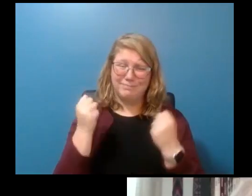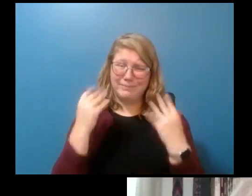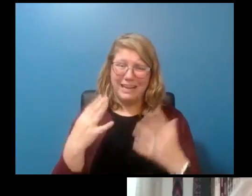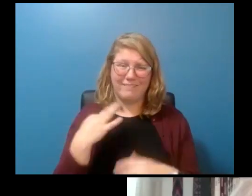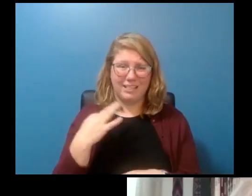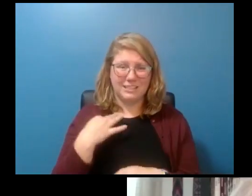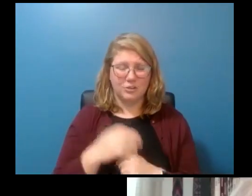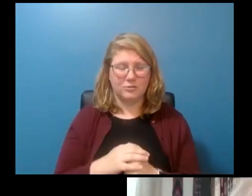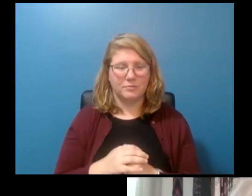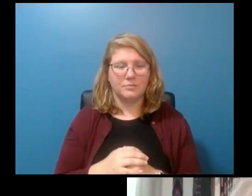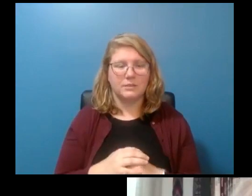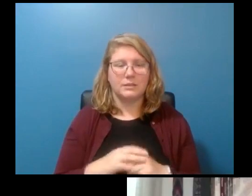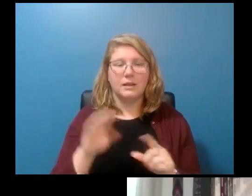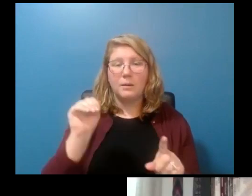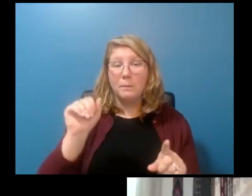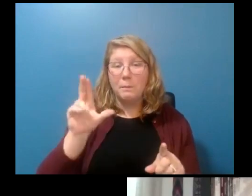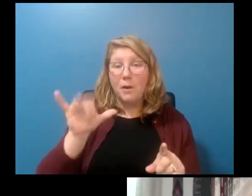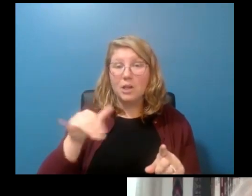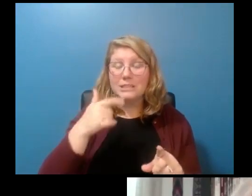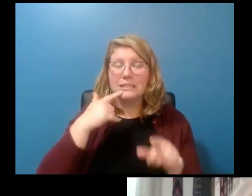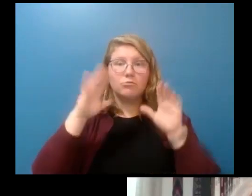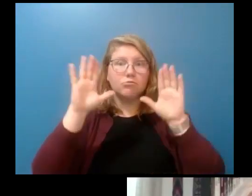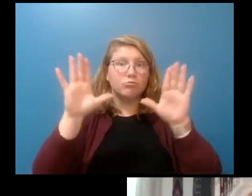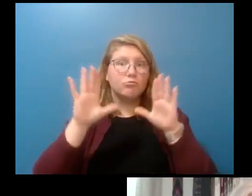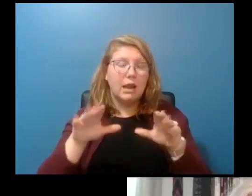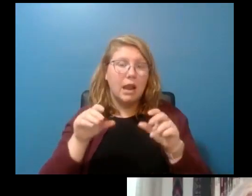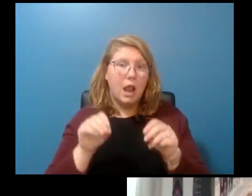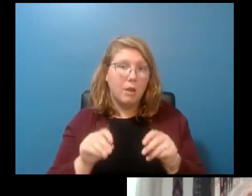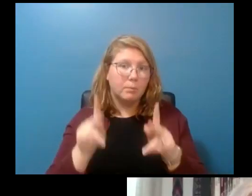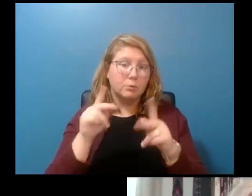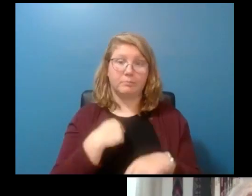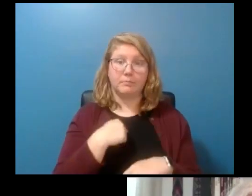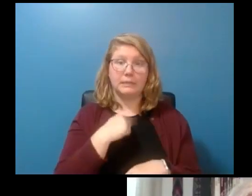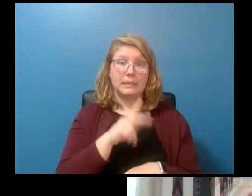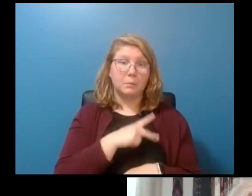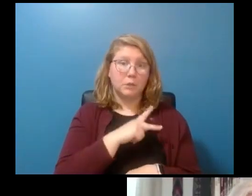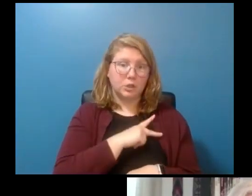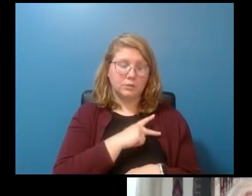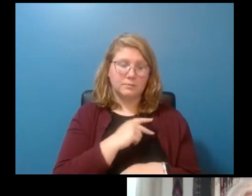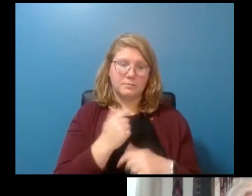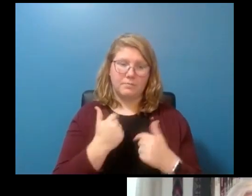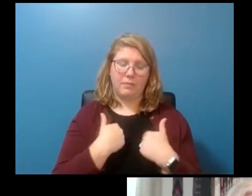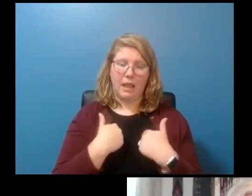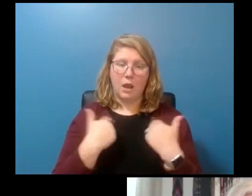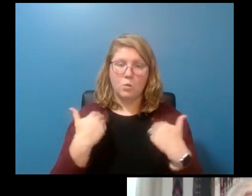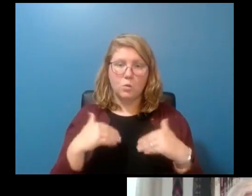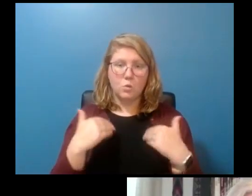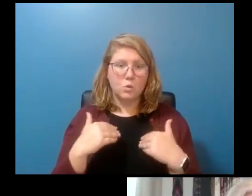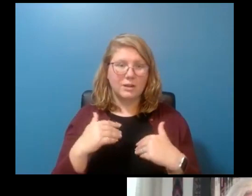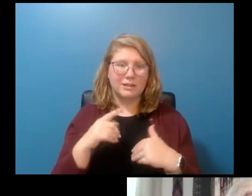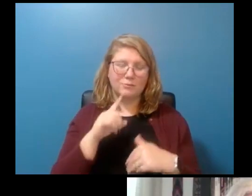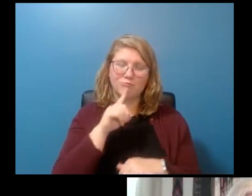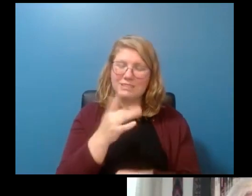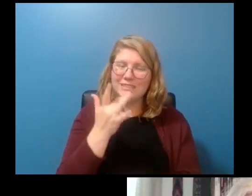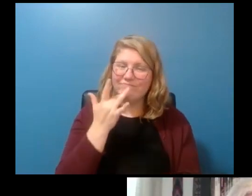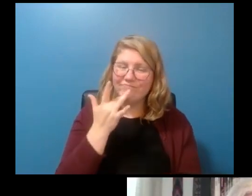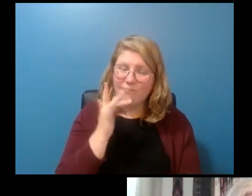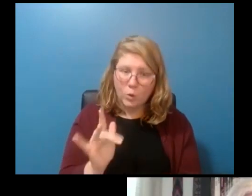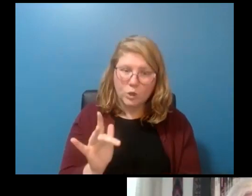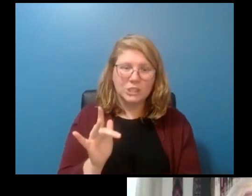our support group. If you are a person living with a mental illness or have a family member , we are always looking for